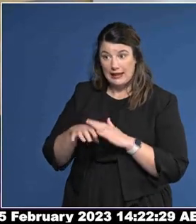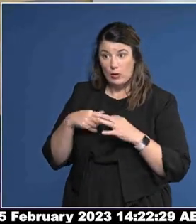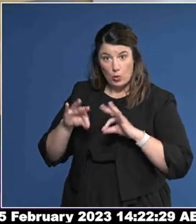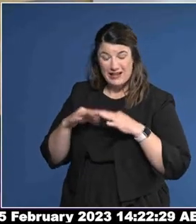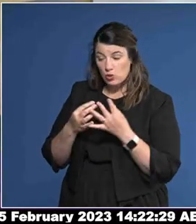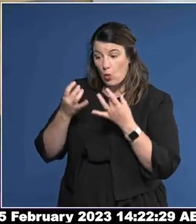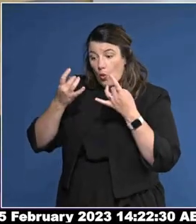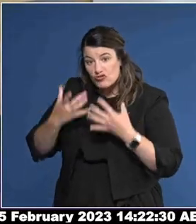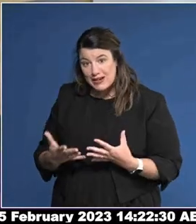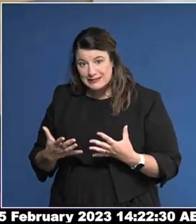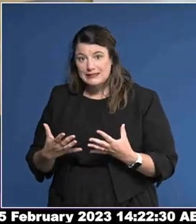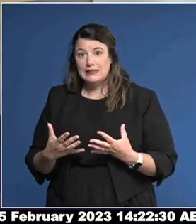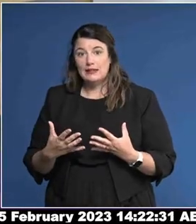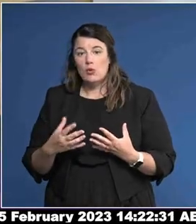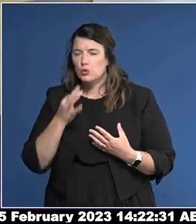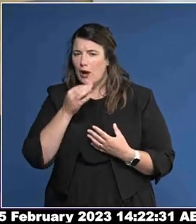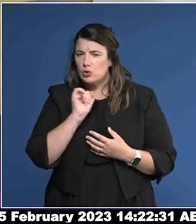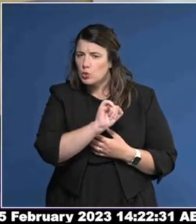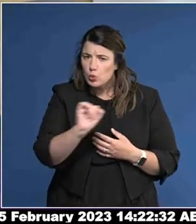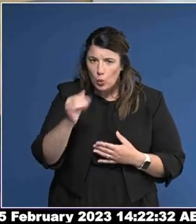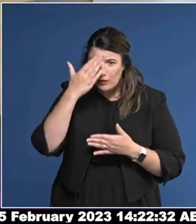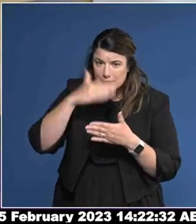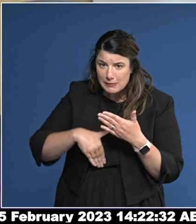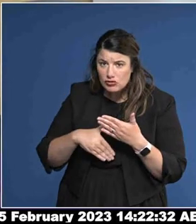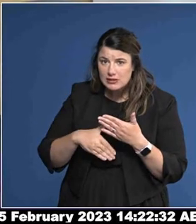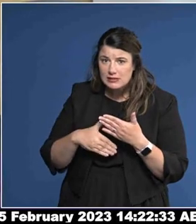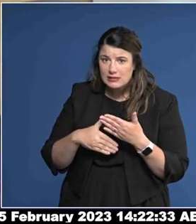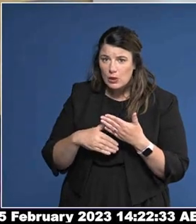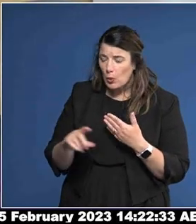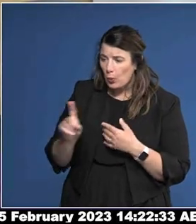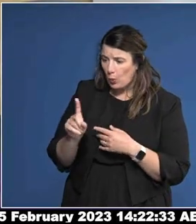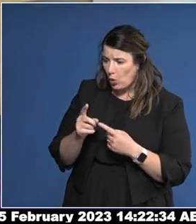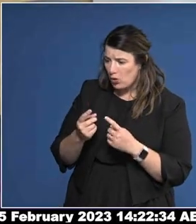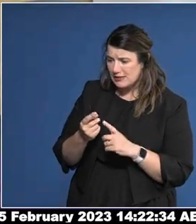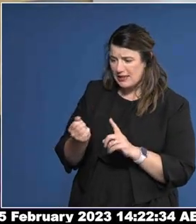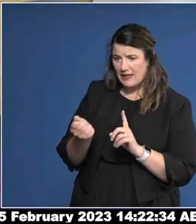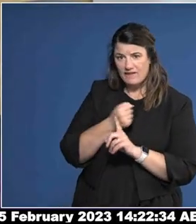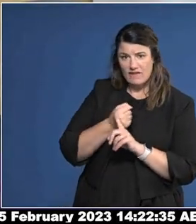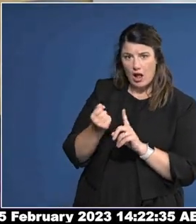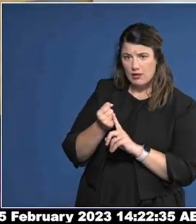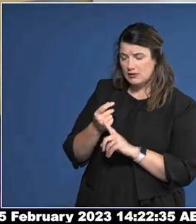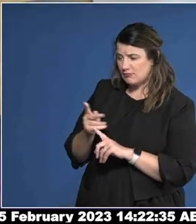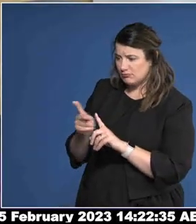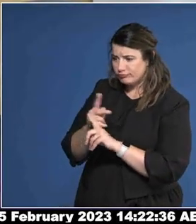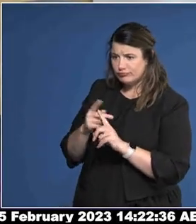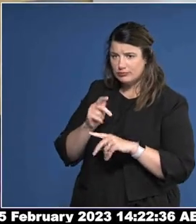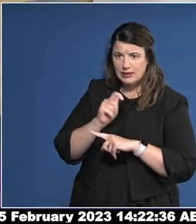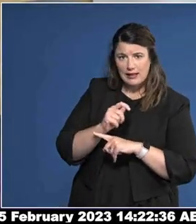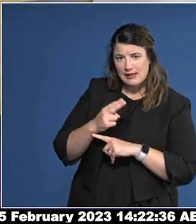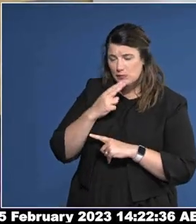from your experience, what is the nature of the violence, abuse, neglect and exploitation that we should assume is occurring within organisations?